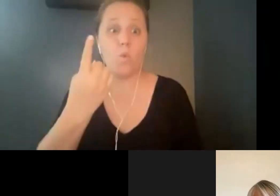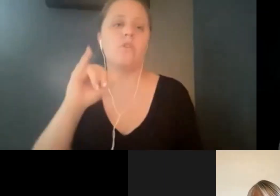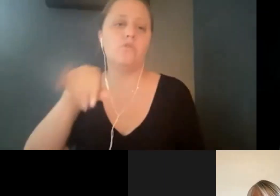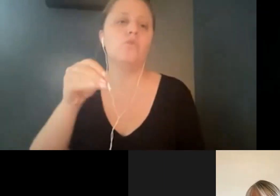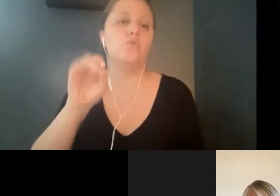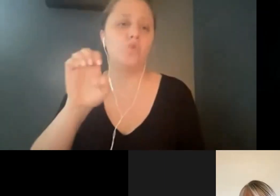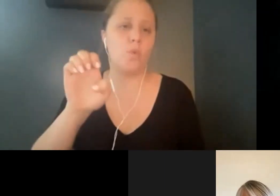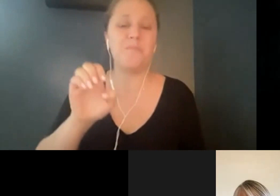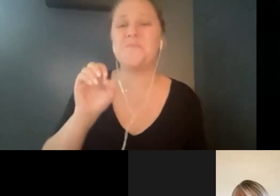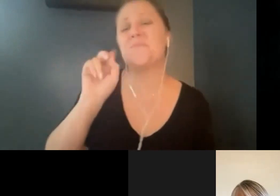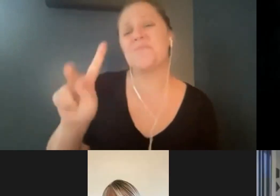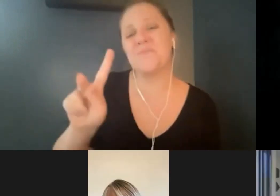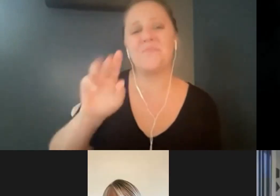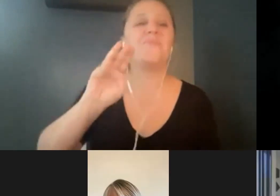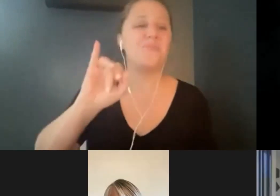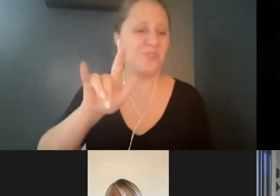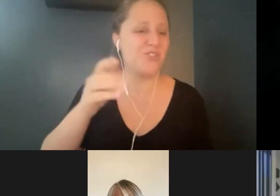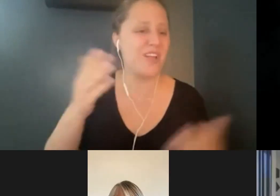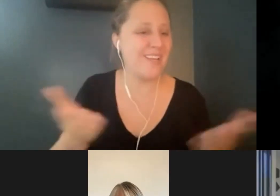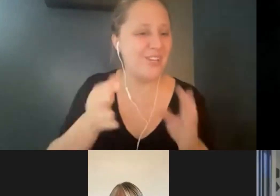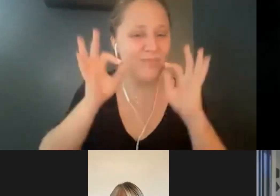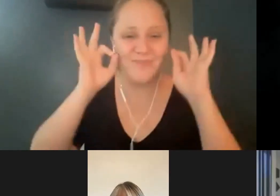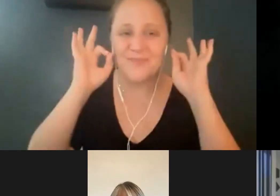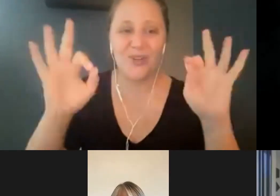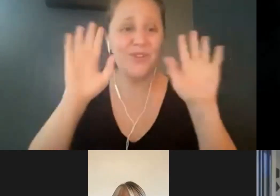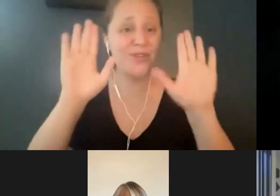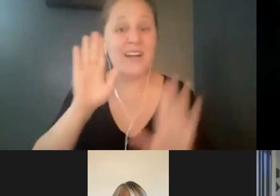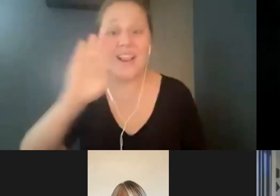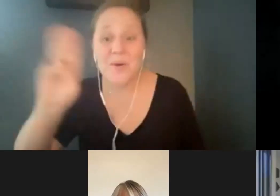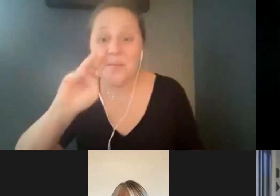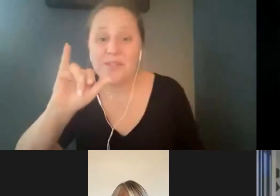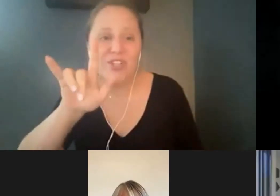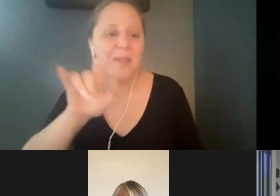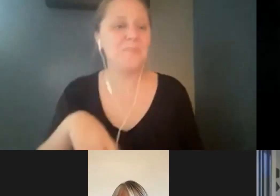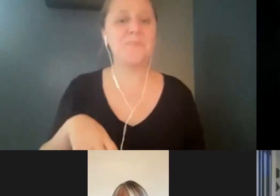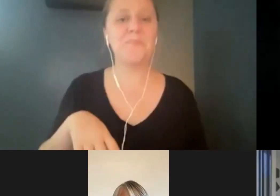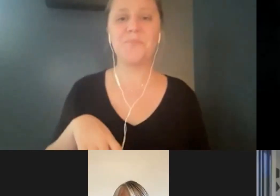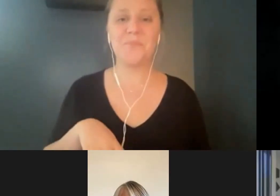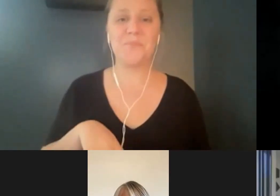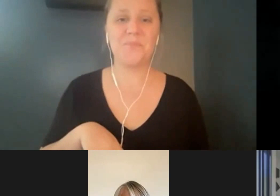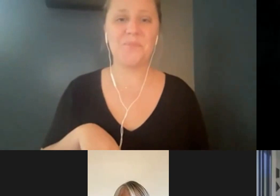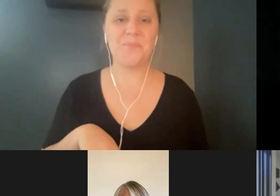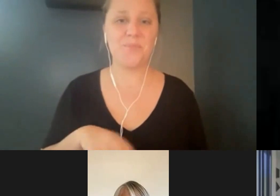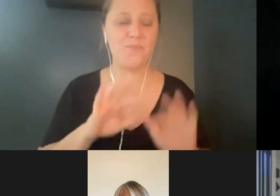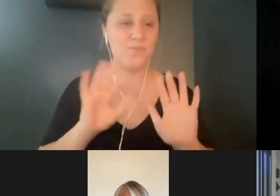Okay, Michelle's here too. Excellent, excellent, excellent, hi Michelle. Okay so, we have our panelists.